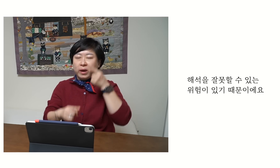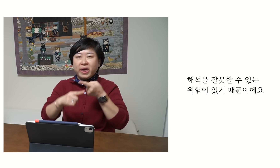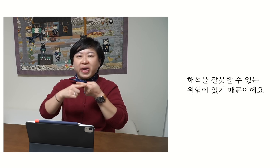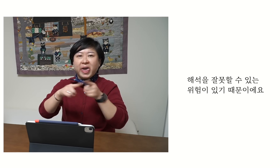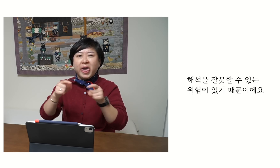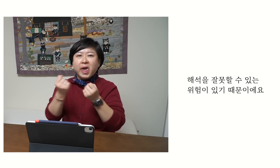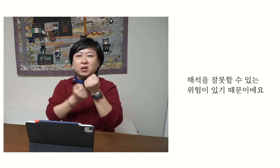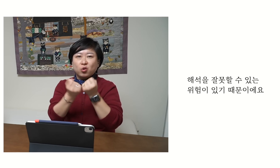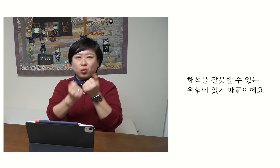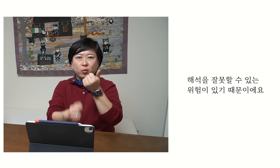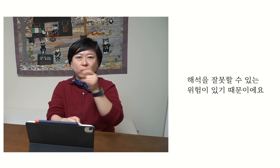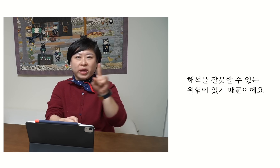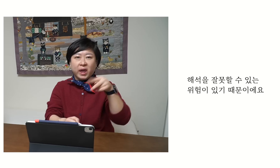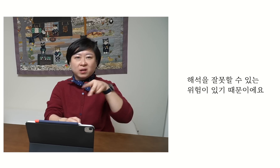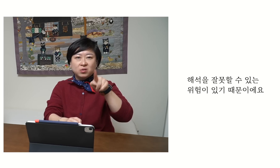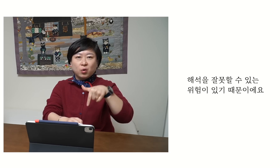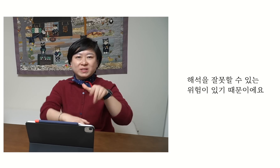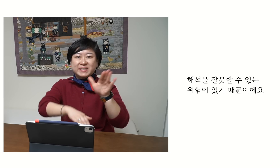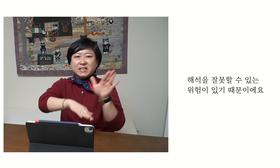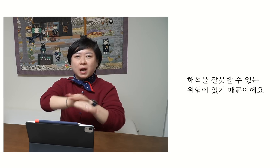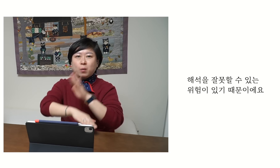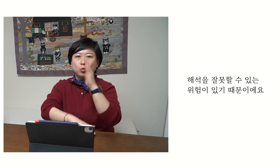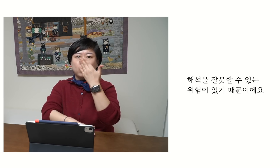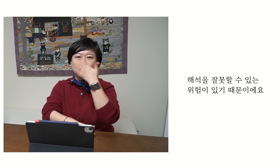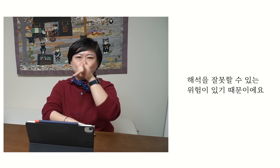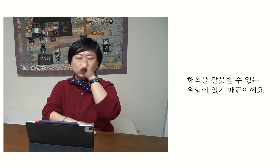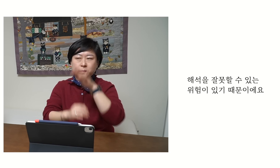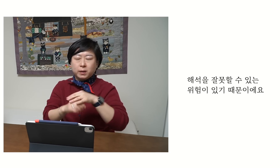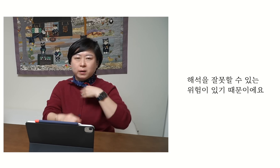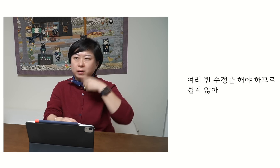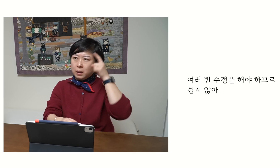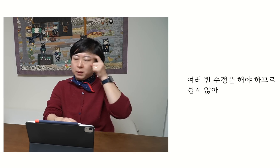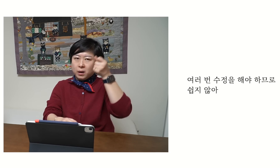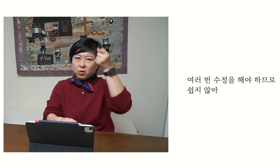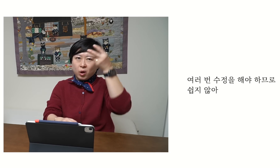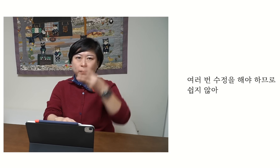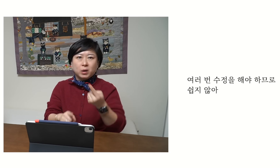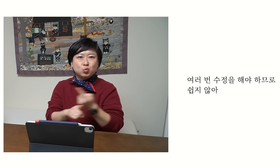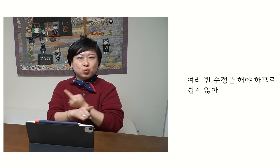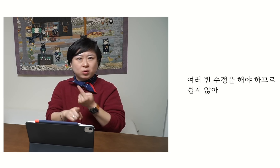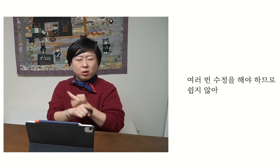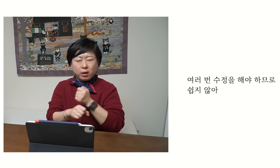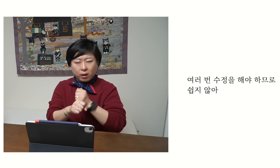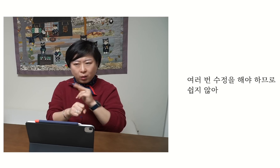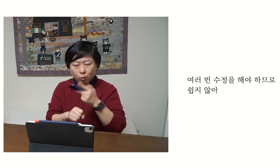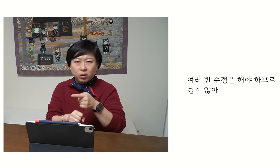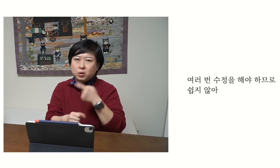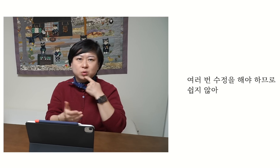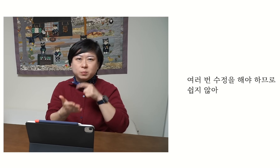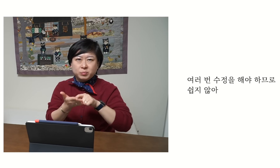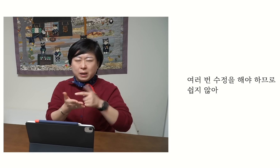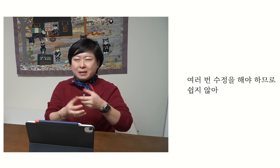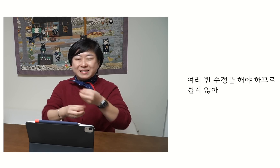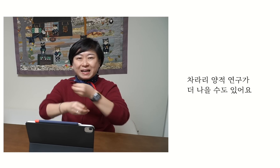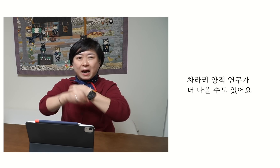Because there is a risk of misinterpretation. It is not easy because it has to be corrected several times,